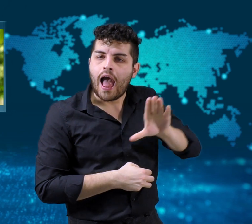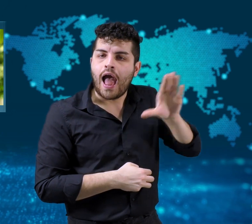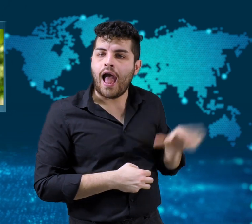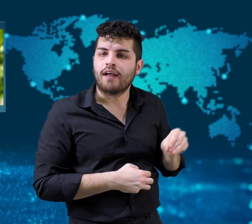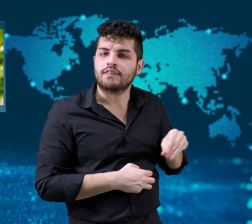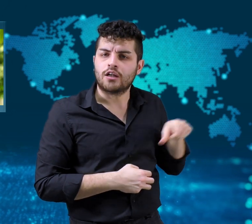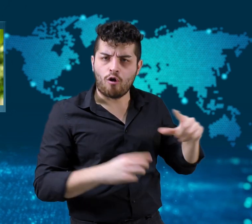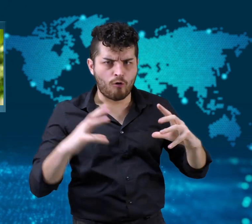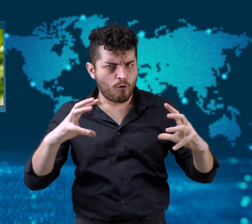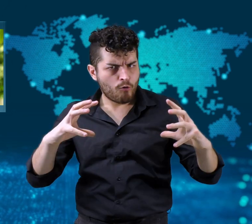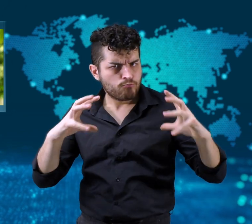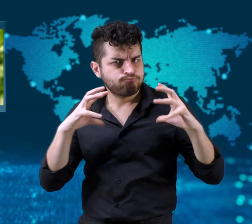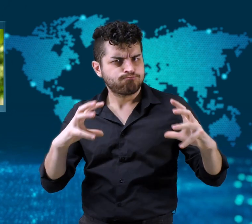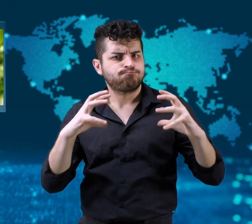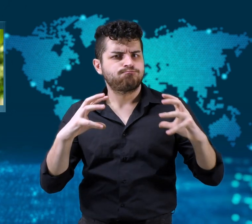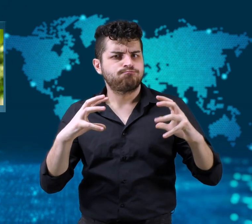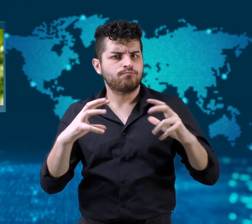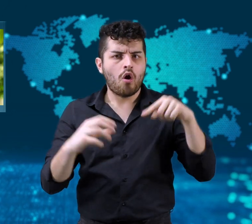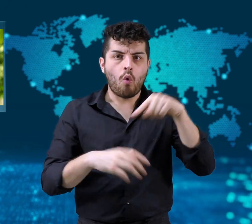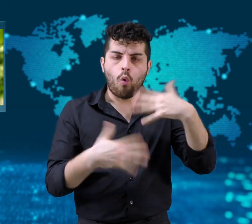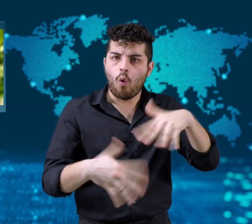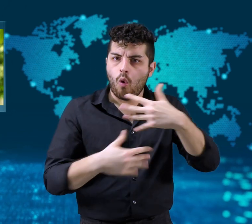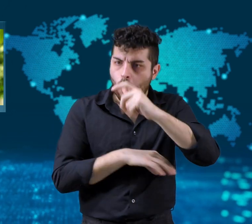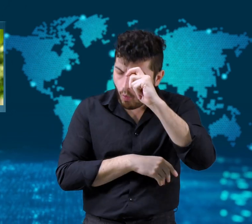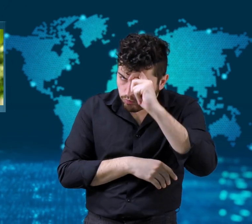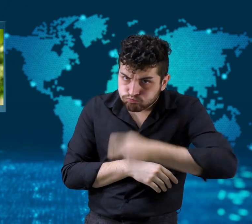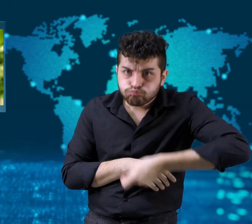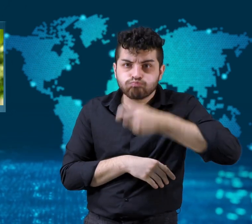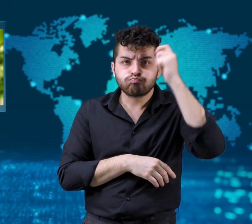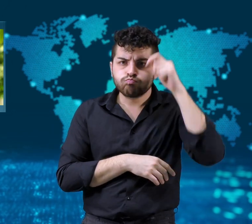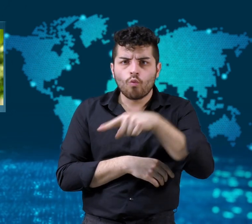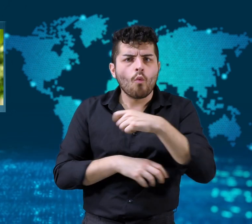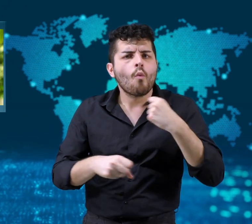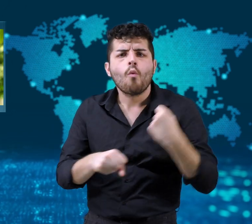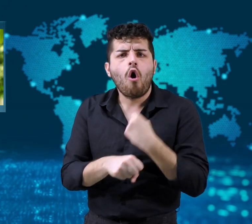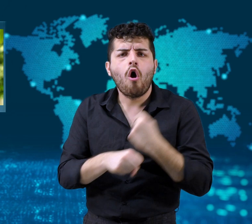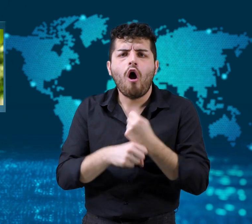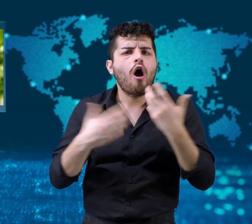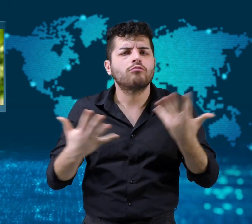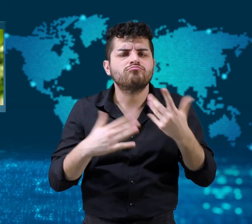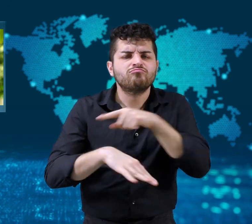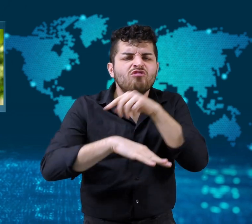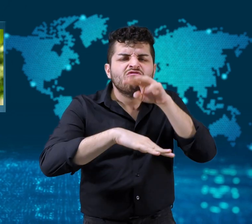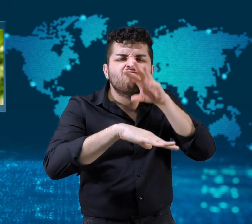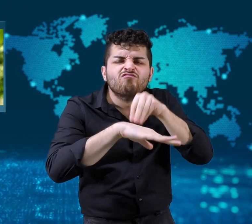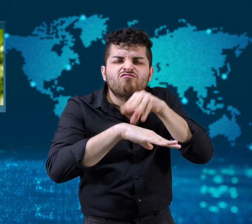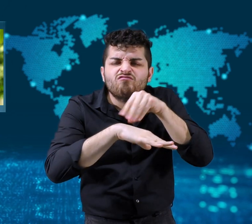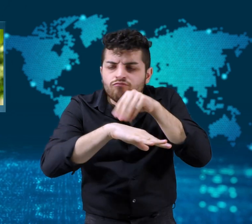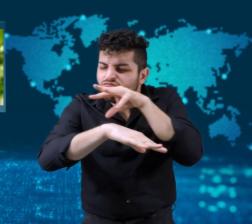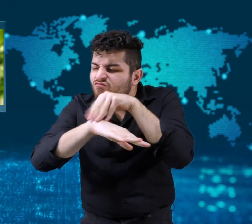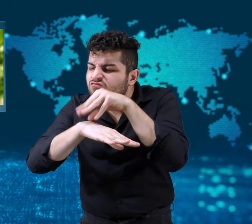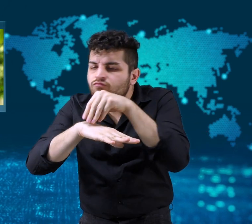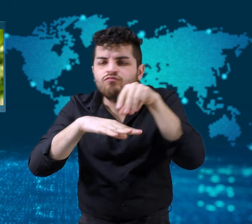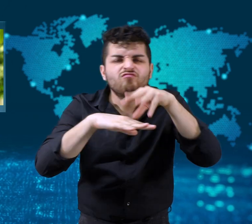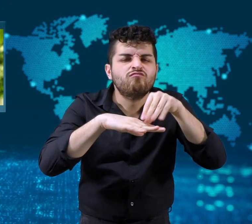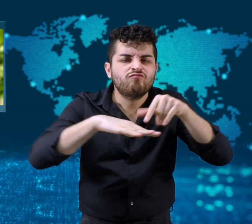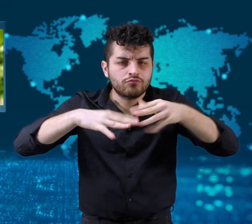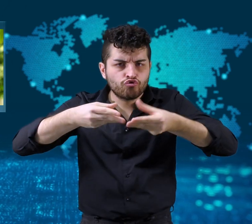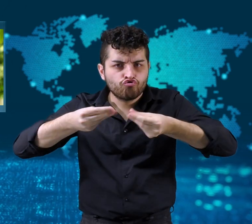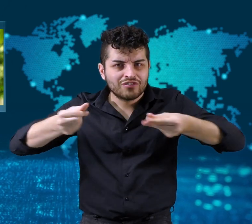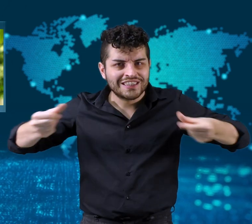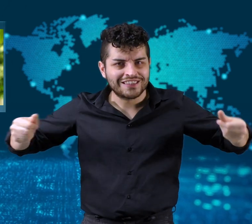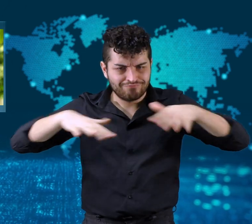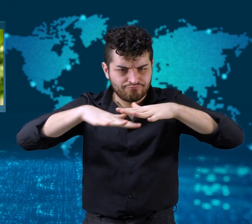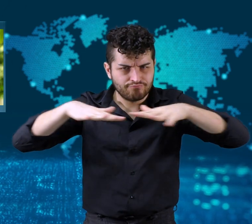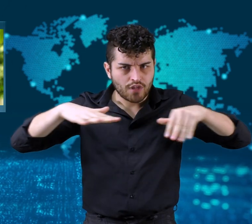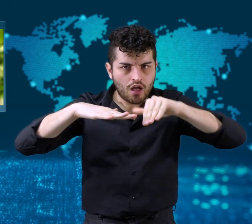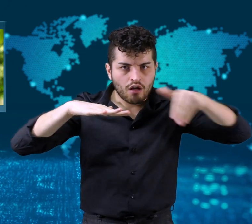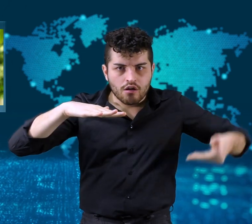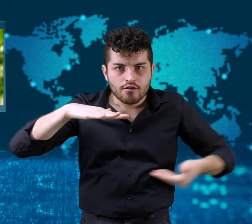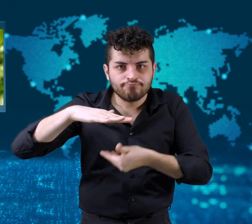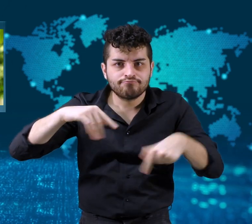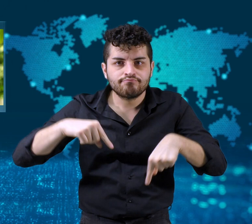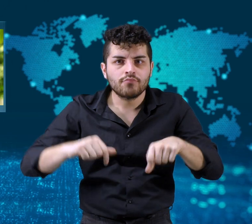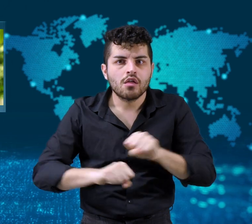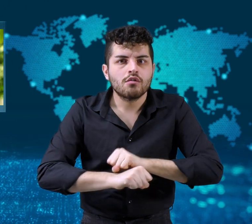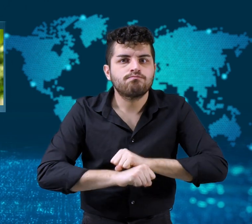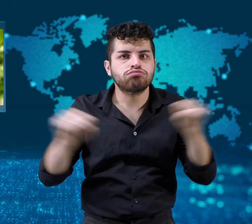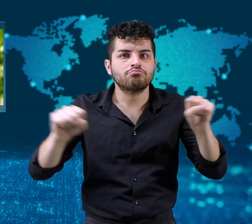was honored for his work in finding landmines and clearing explosives